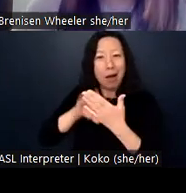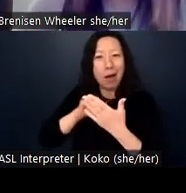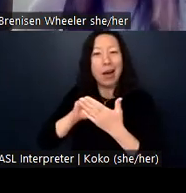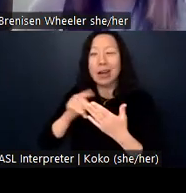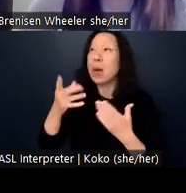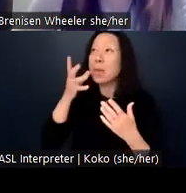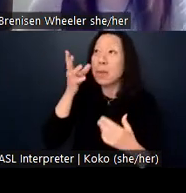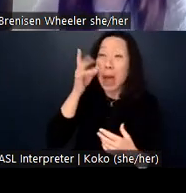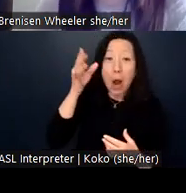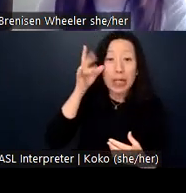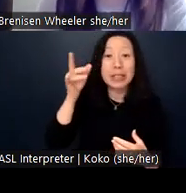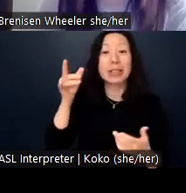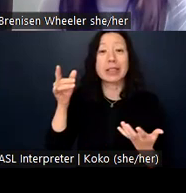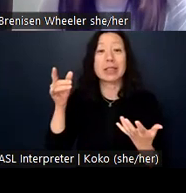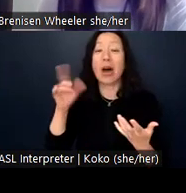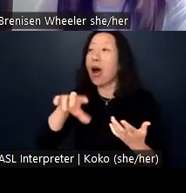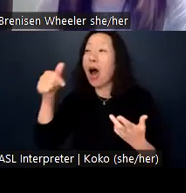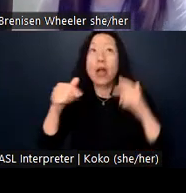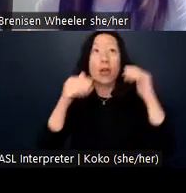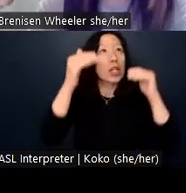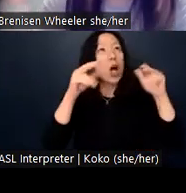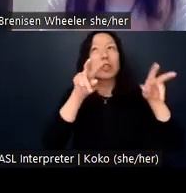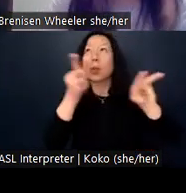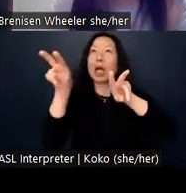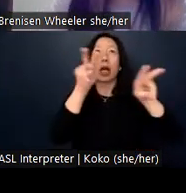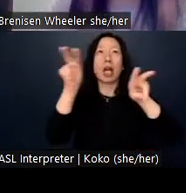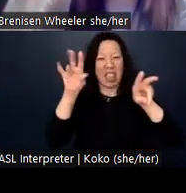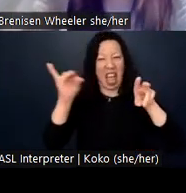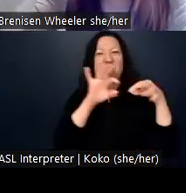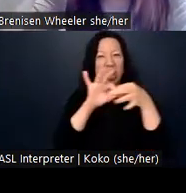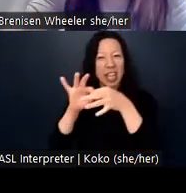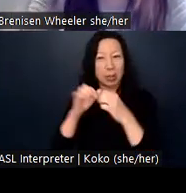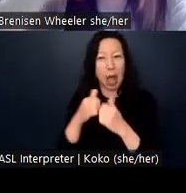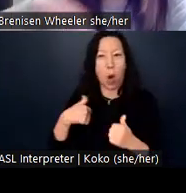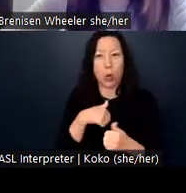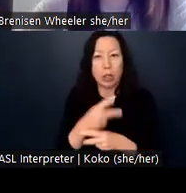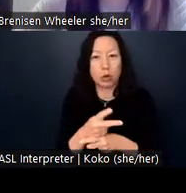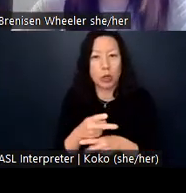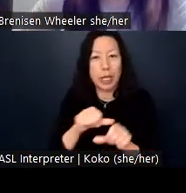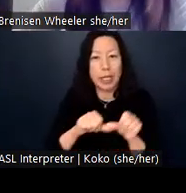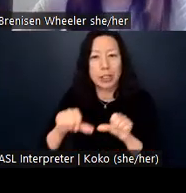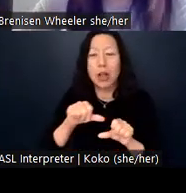treat each other is what it means to be in really a relationship. 12:14:42 We don't label it as ausive or unhealthy or healthy.